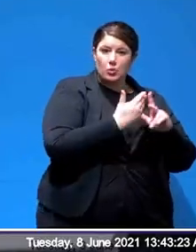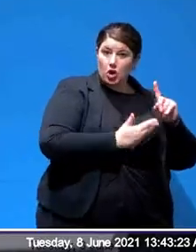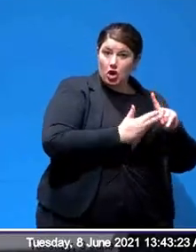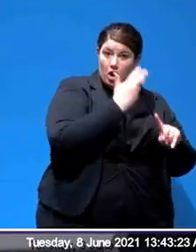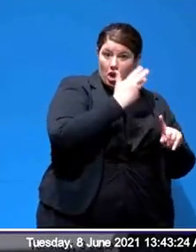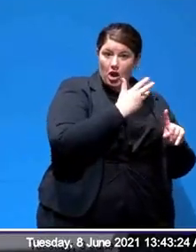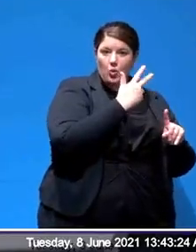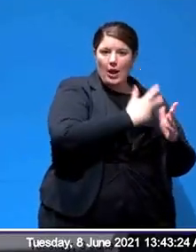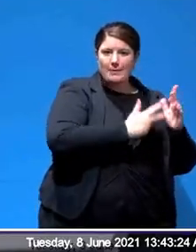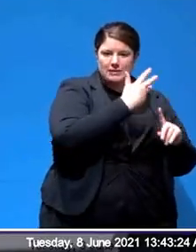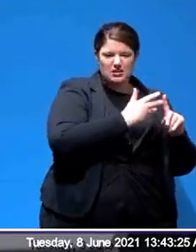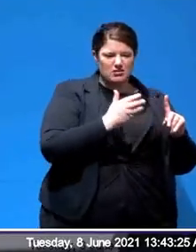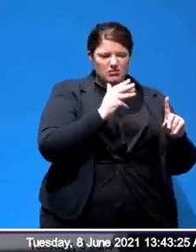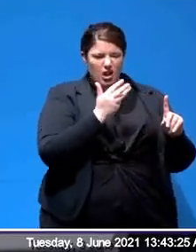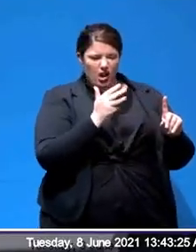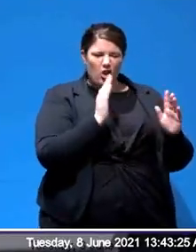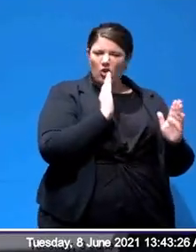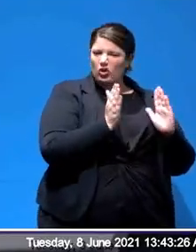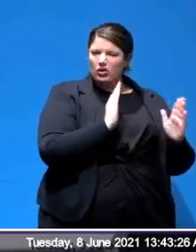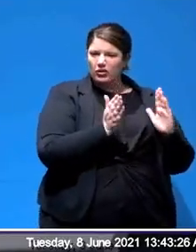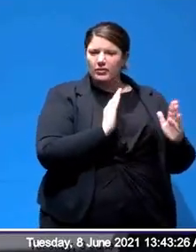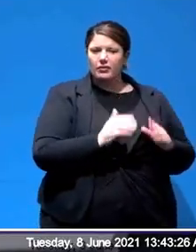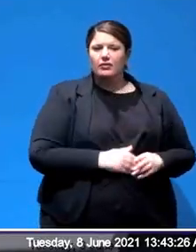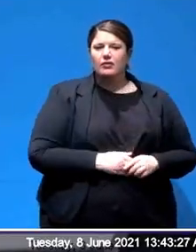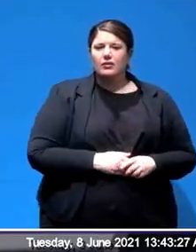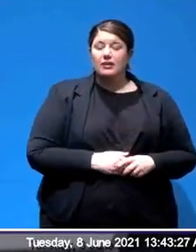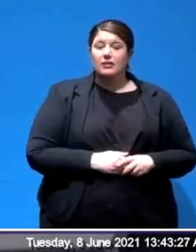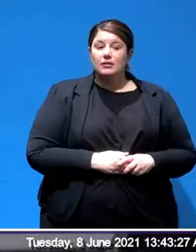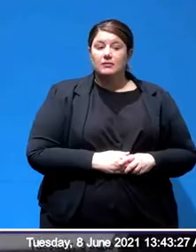9.00, I'm pretty sure it was 9 o'clock because they would get the boys or the